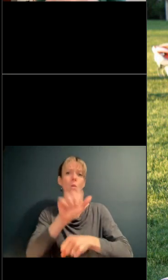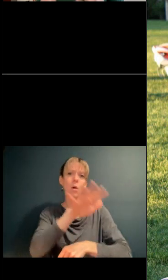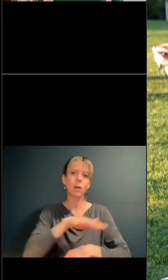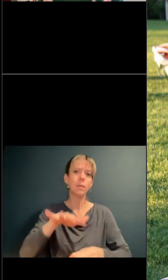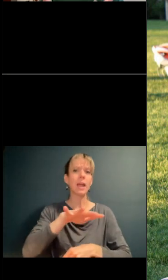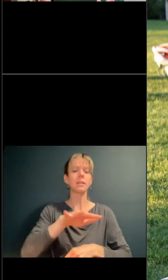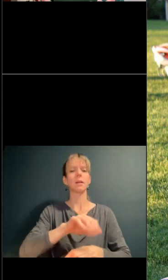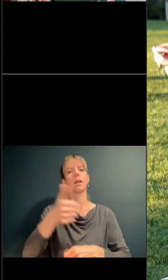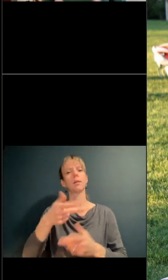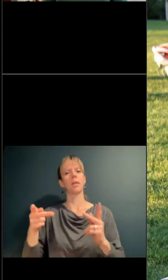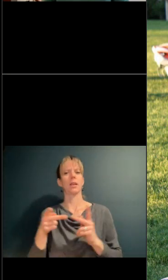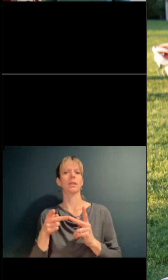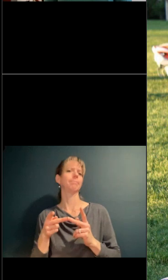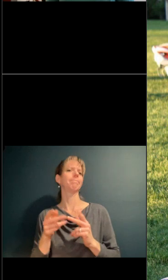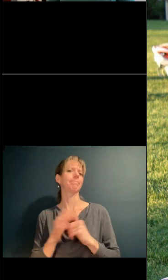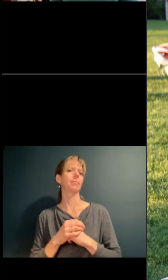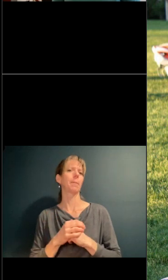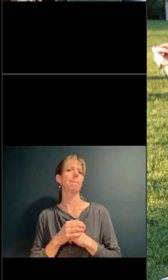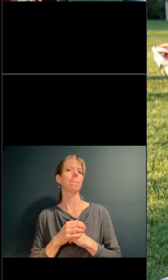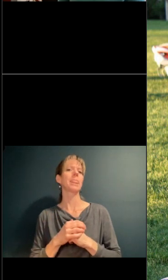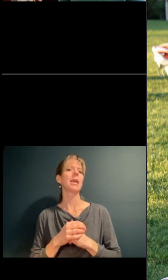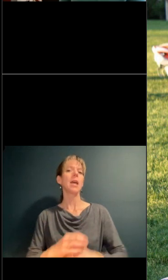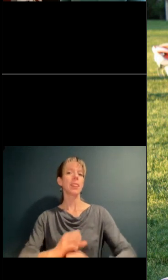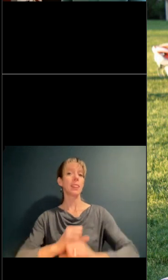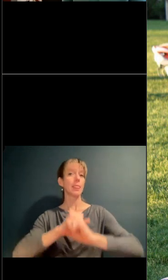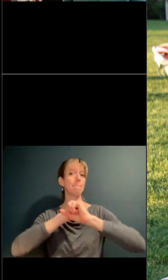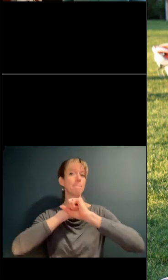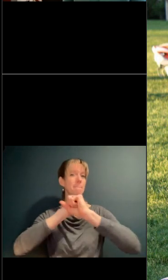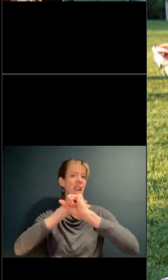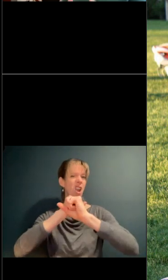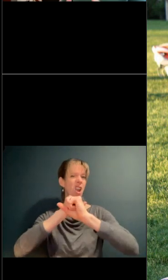The primary barrier to belonging for many young people with disabilities is